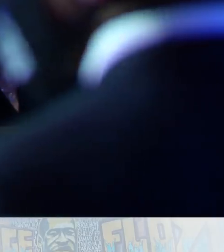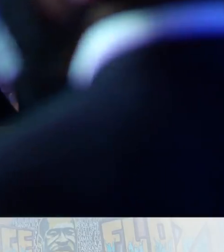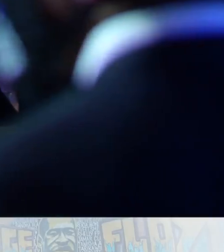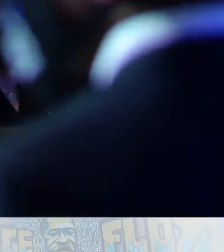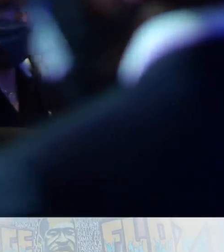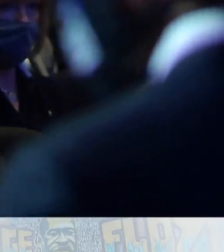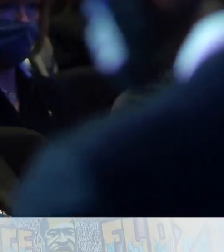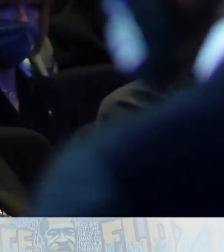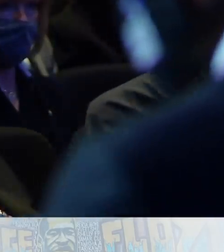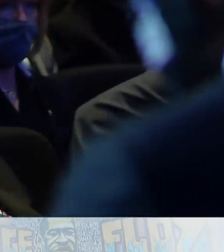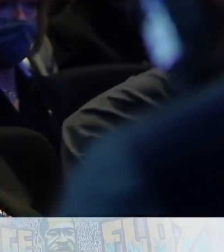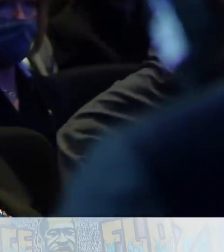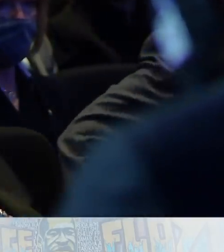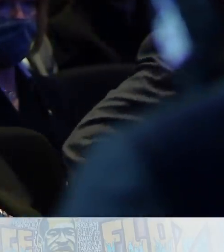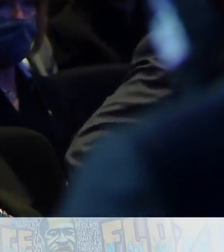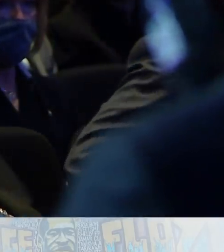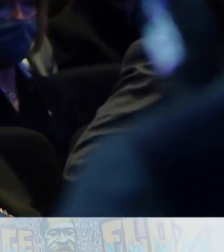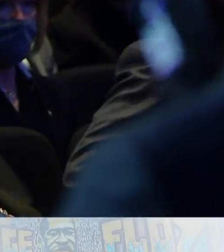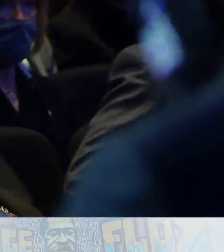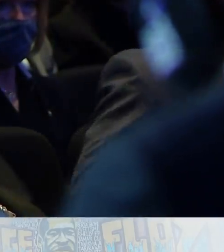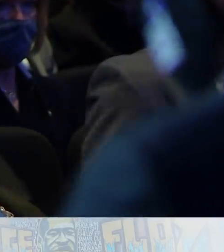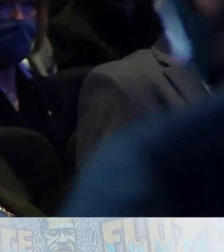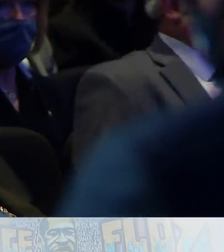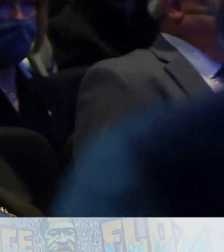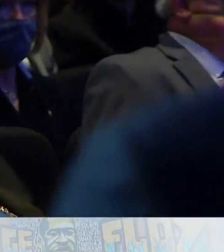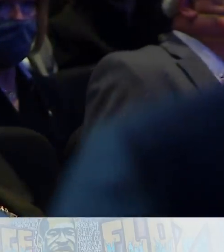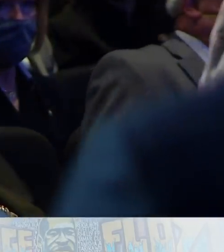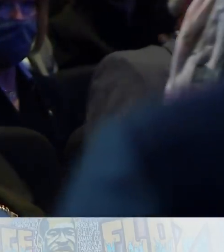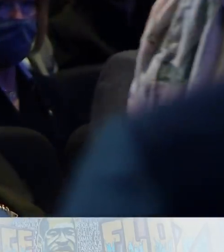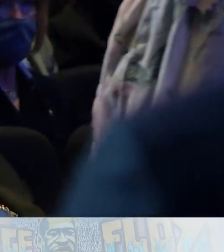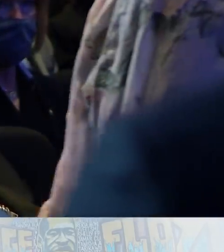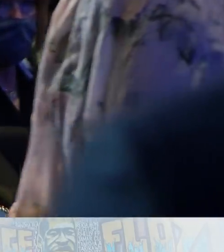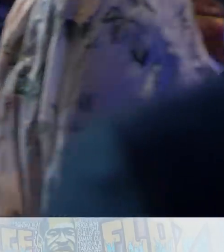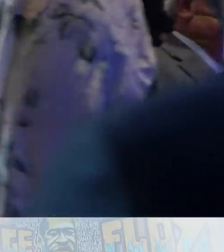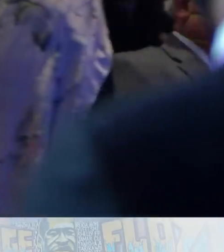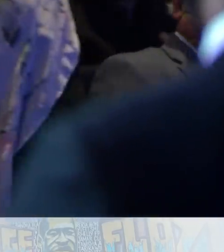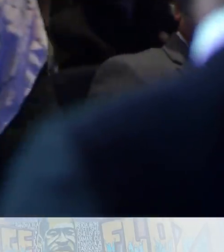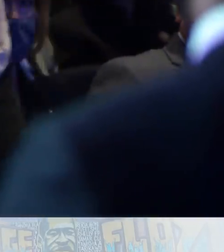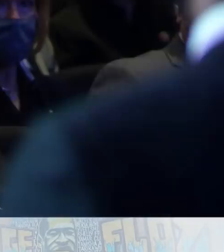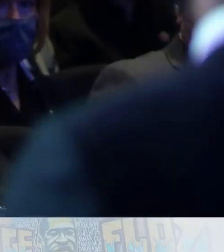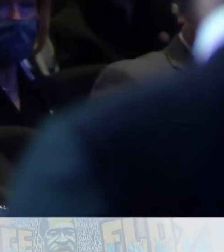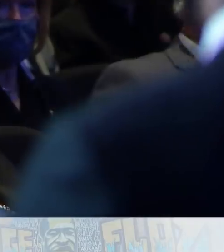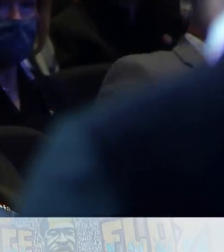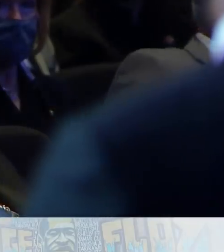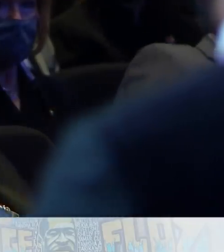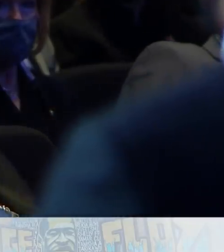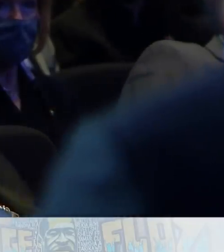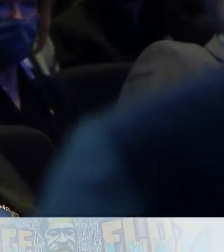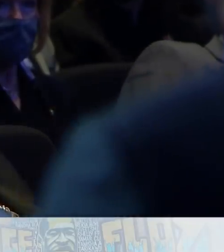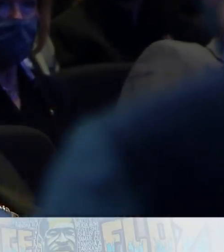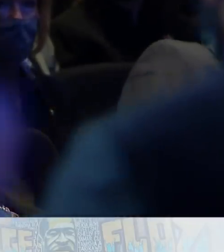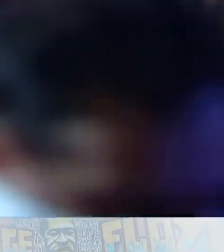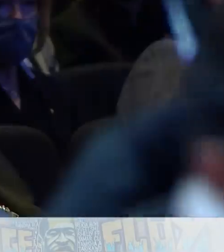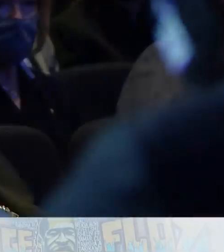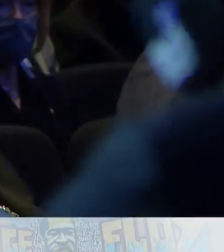WE NEED ANYONE IN THE CENTER AISLE TO MY LEFT AND YOUR RIGHT, PLEASE CLEAR THAT OUT SO THE FAMILY CAN PROCEED IN AND TAKE